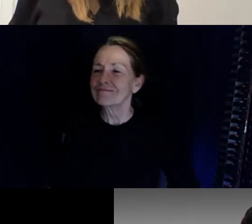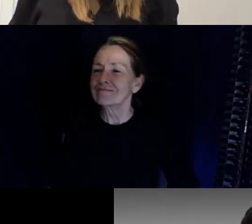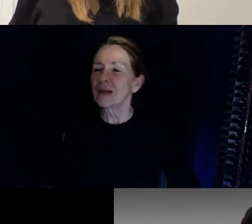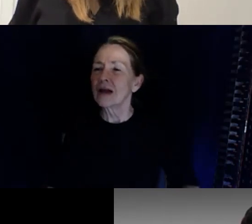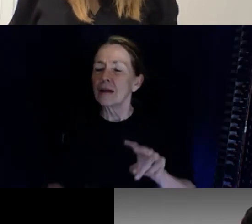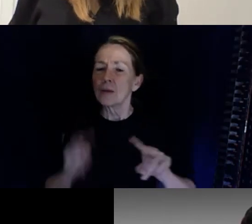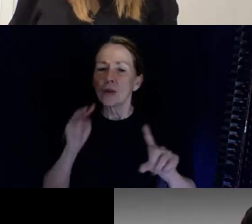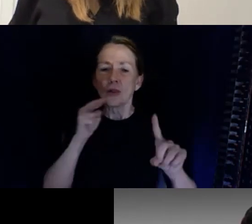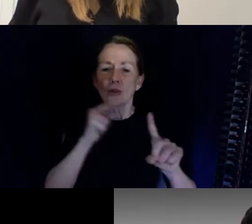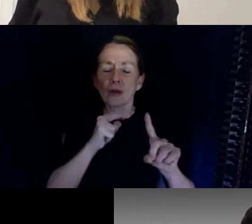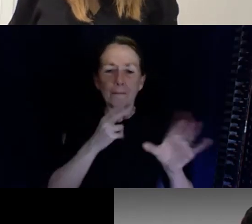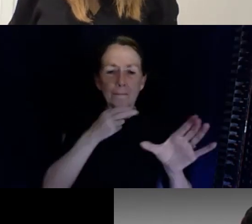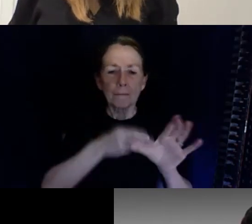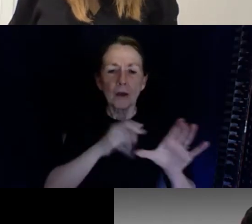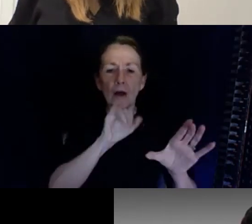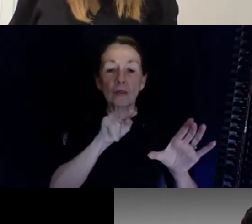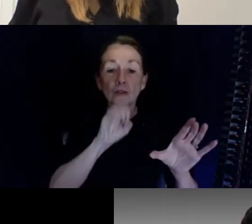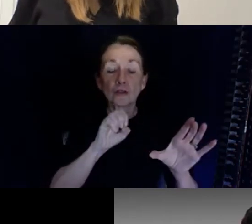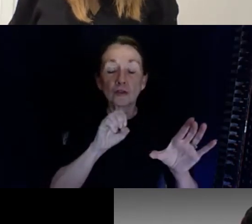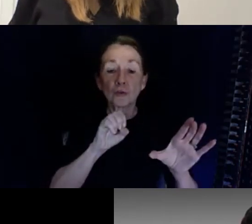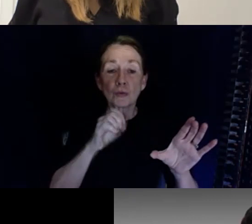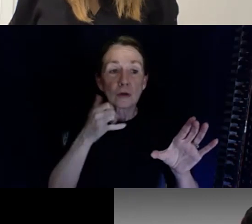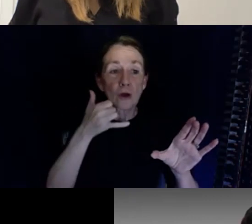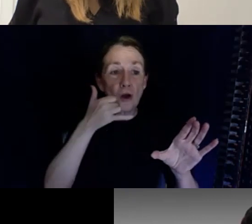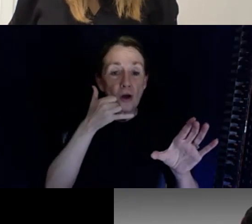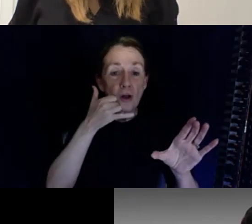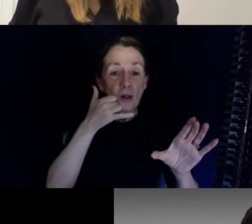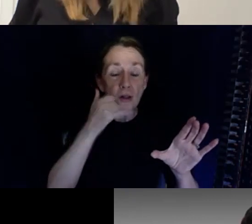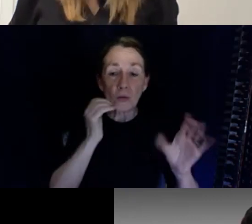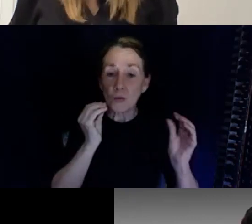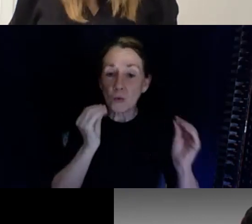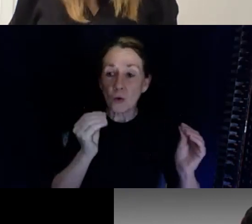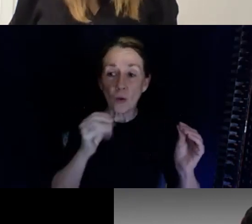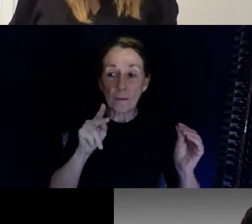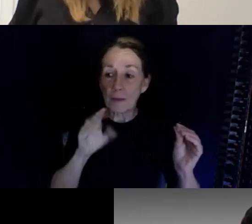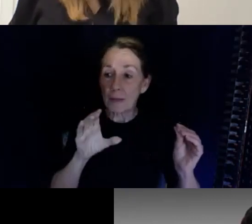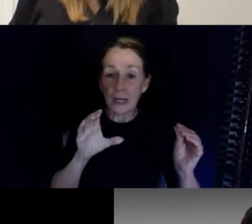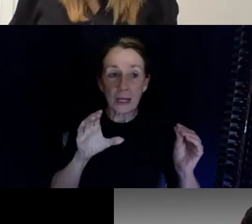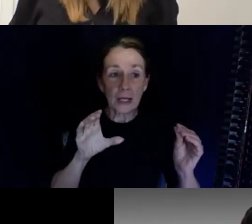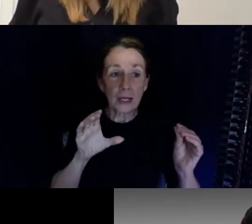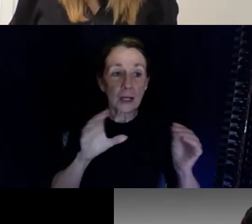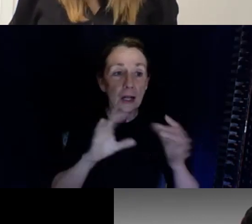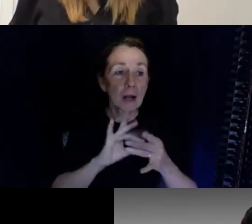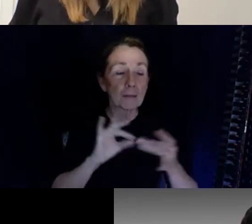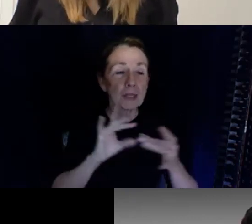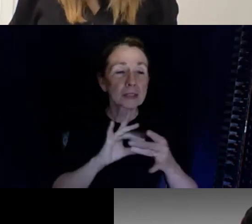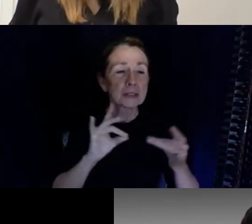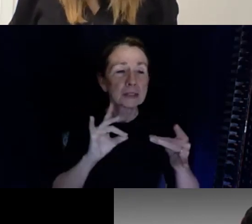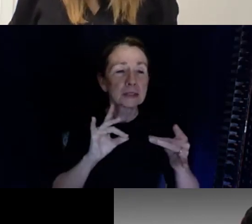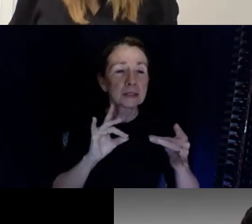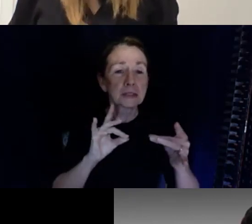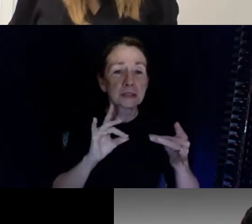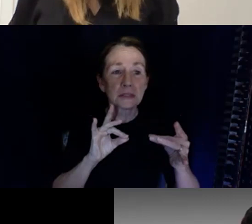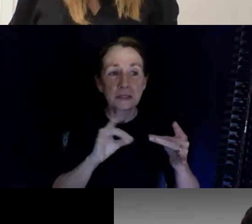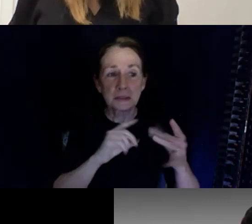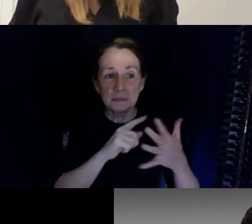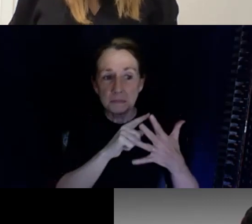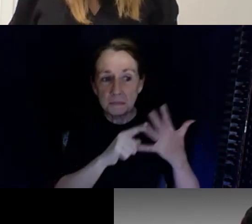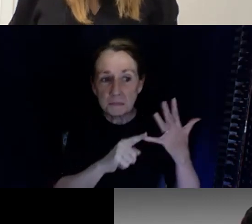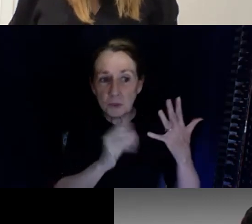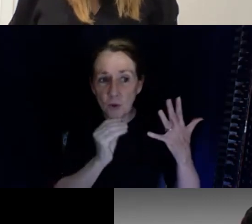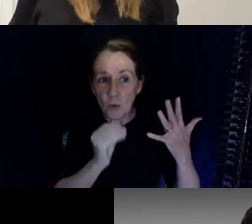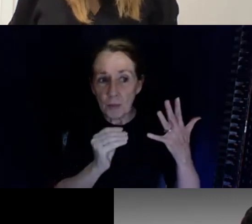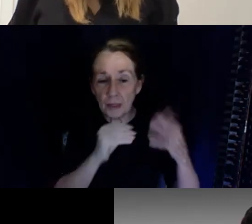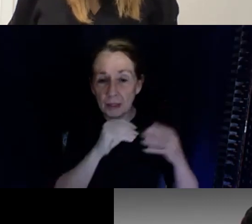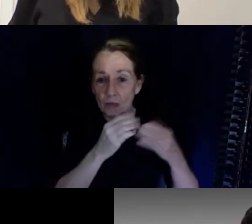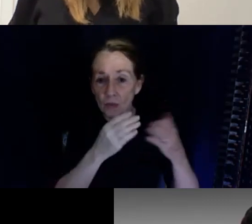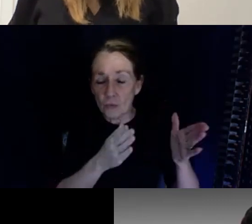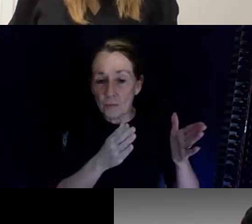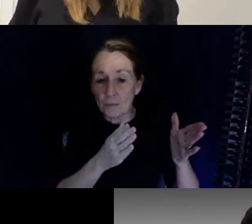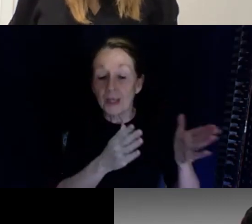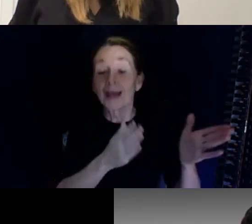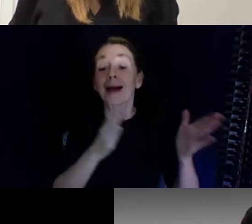OKAY. ALL RIGHT.